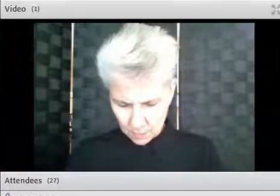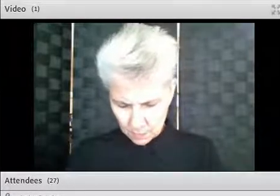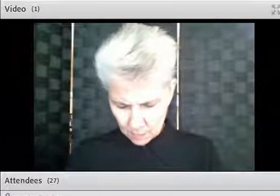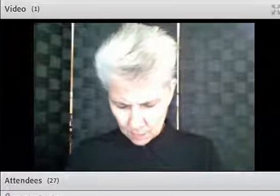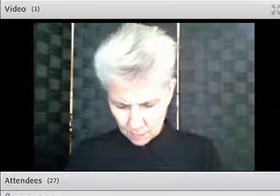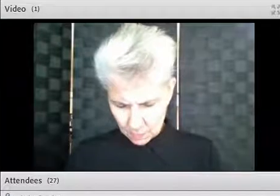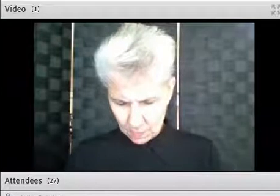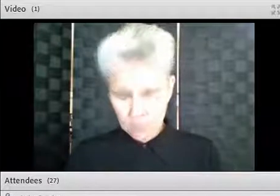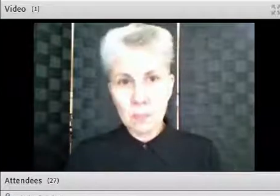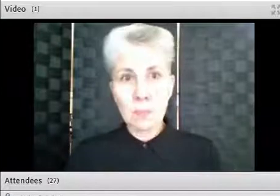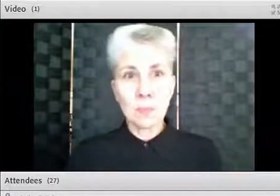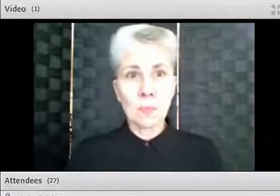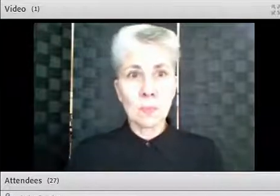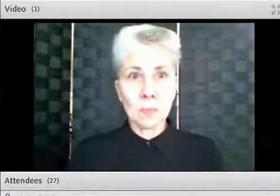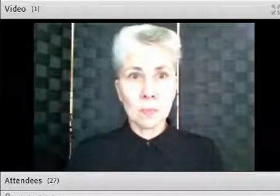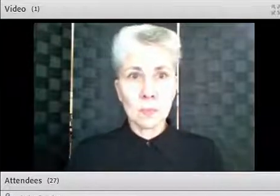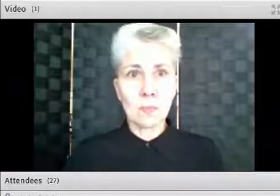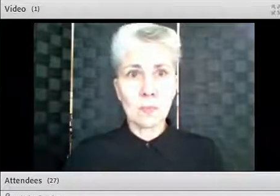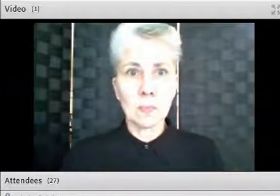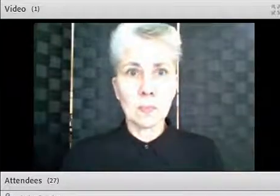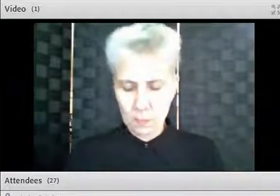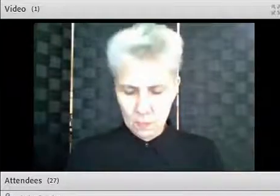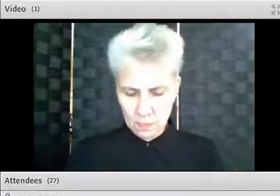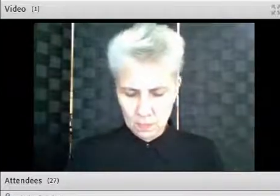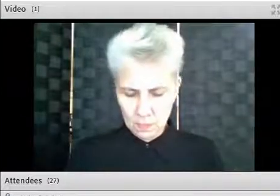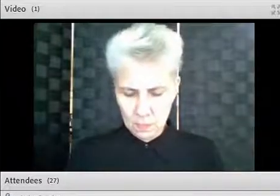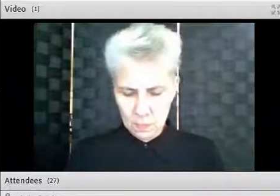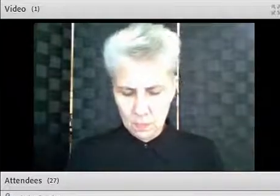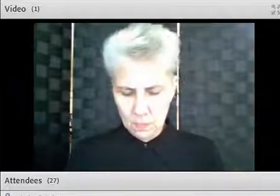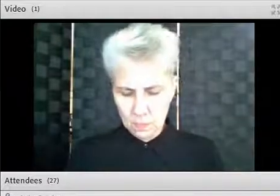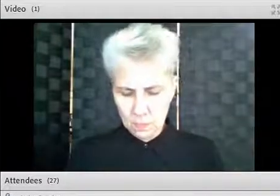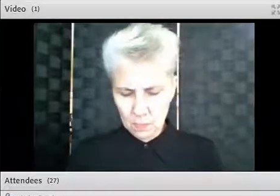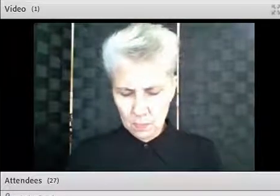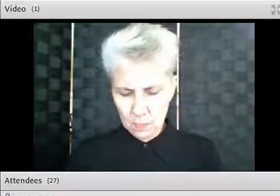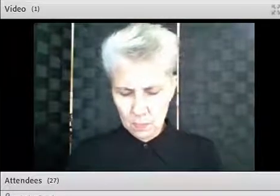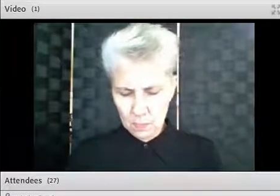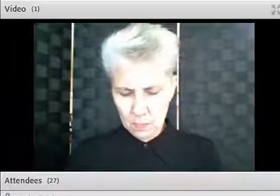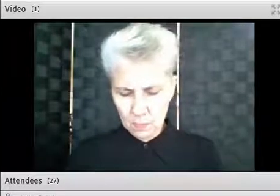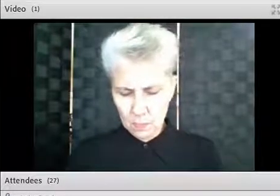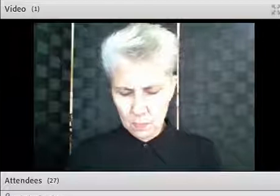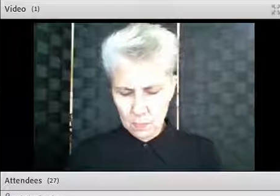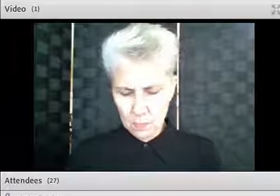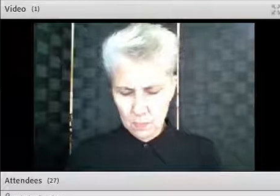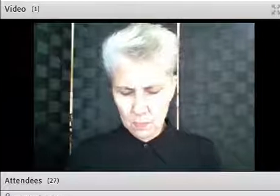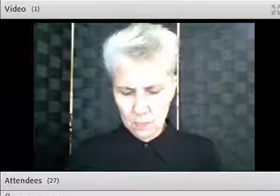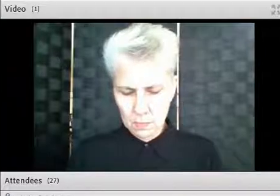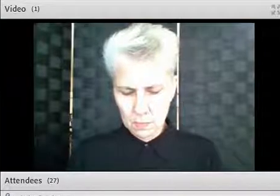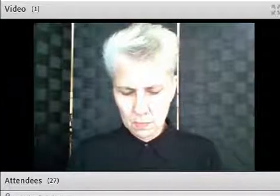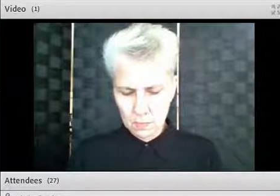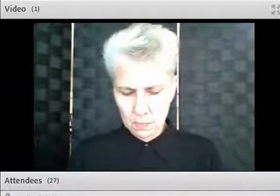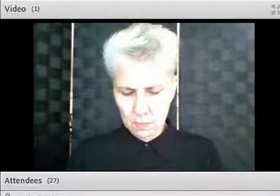So as opposed to the PDFs you actually have to go out and find the table elsewhere there.